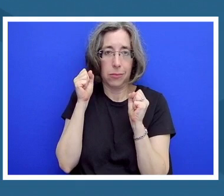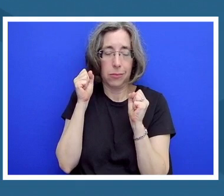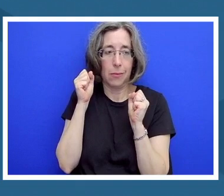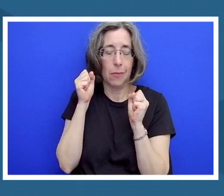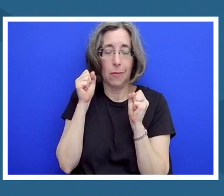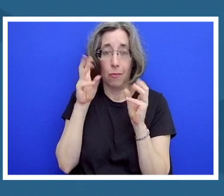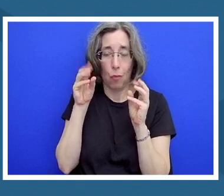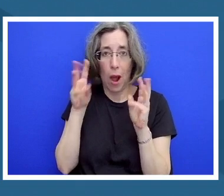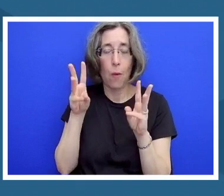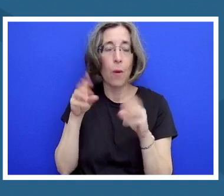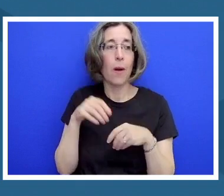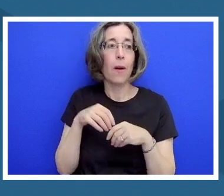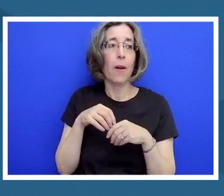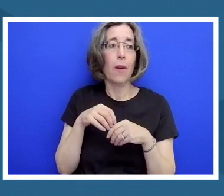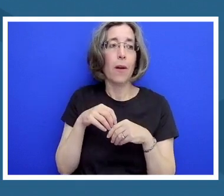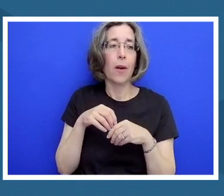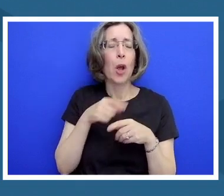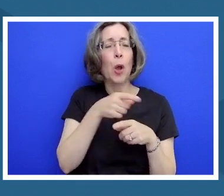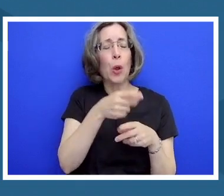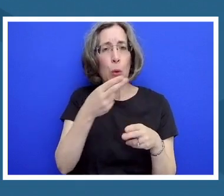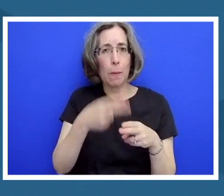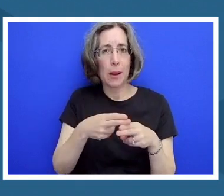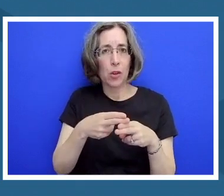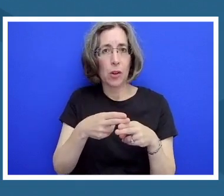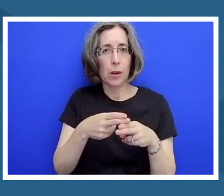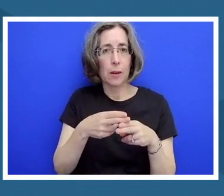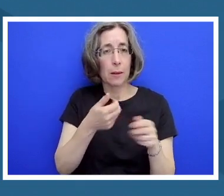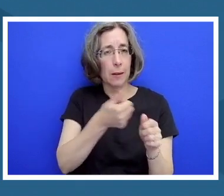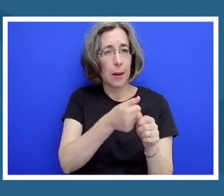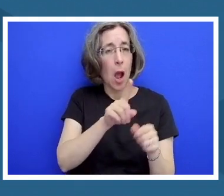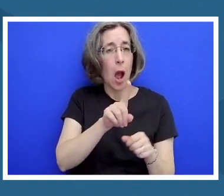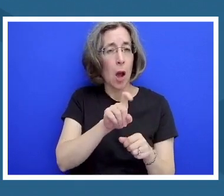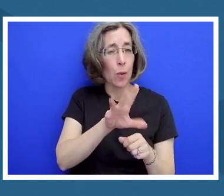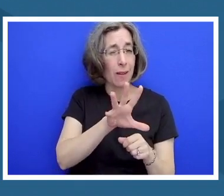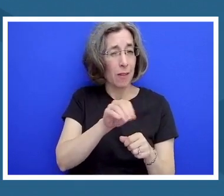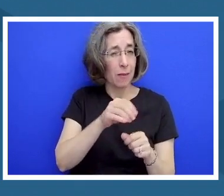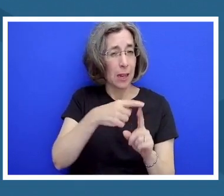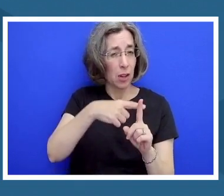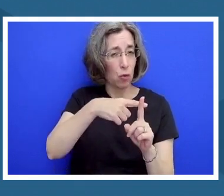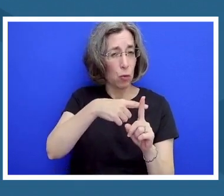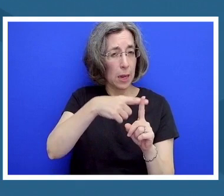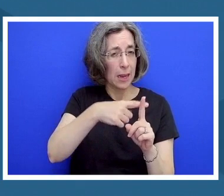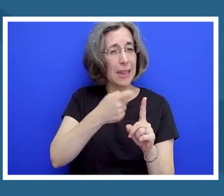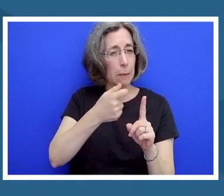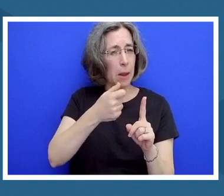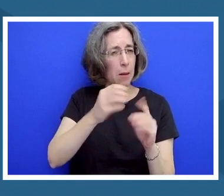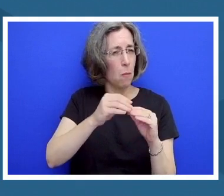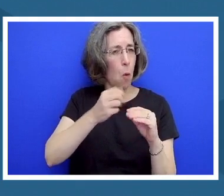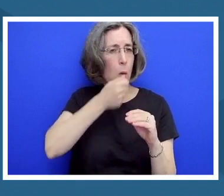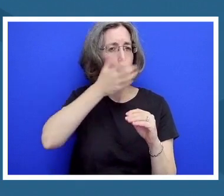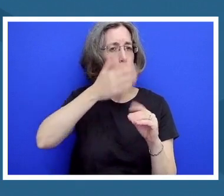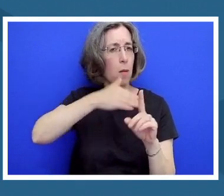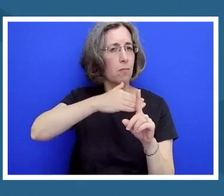you mentioned that it was 150 degrees so